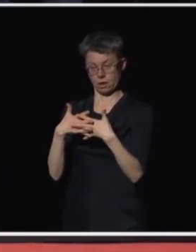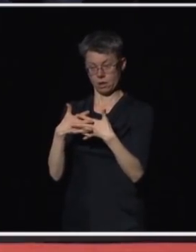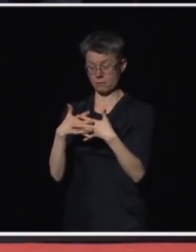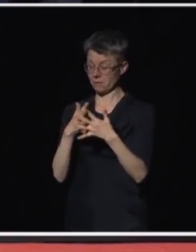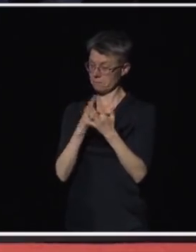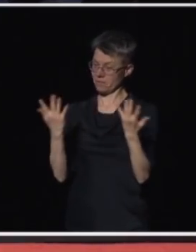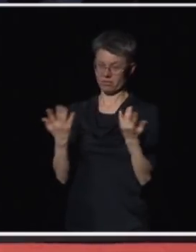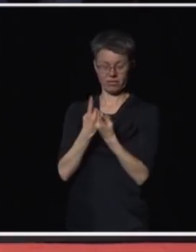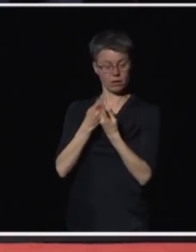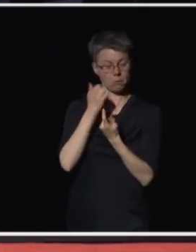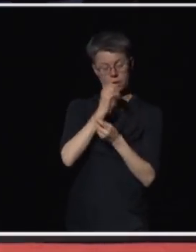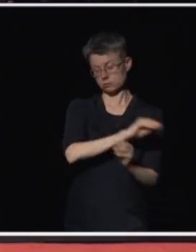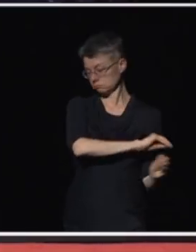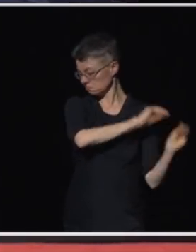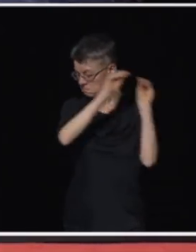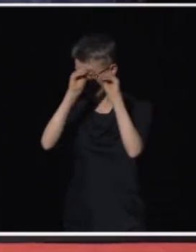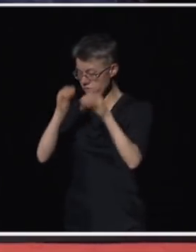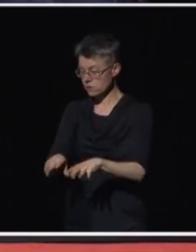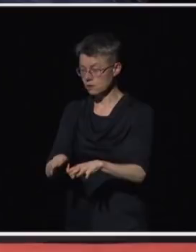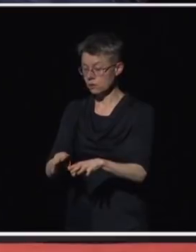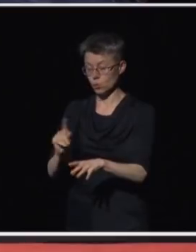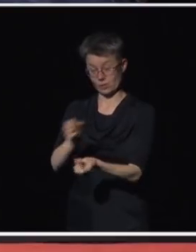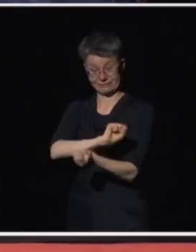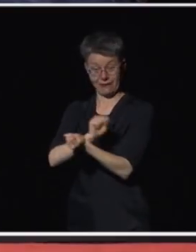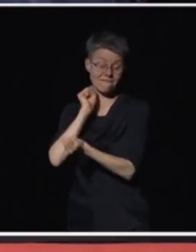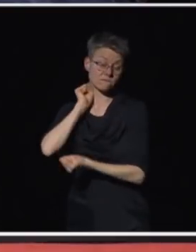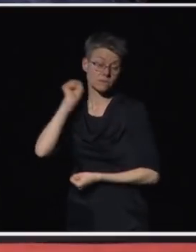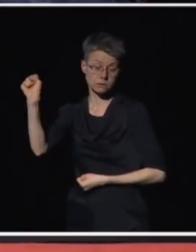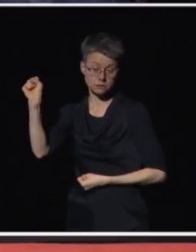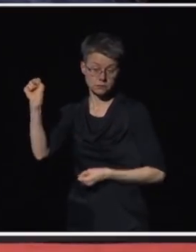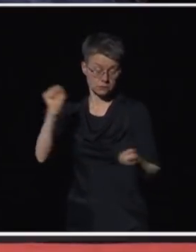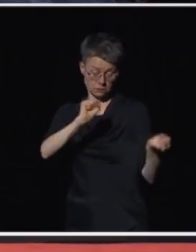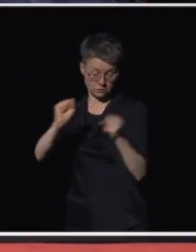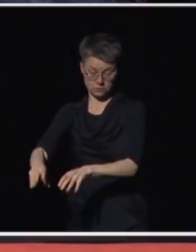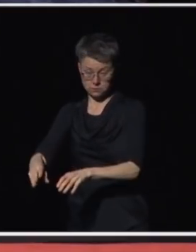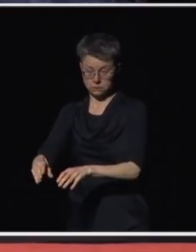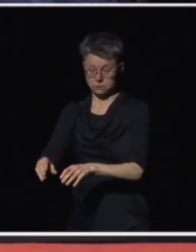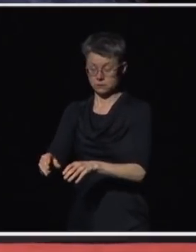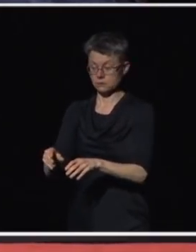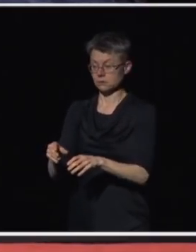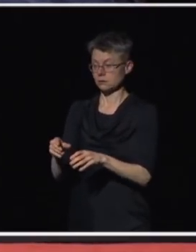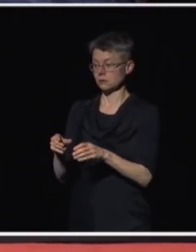And this population of enslaved black people was not an incidental population.